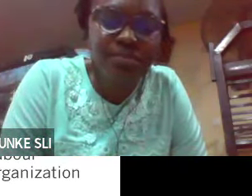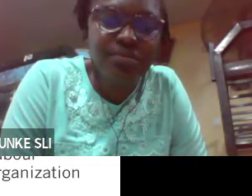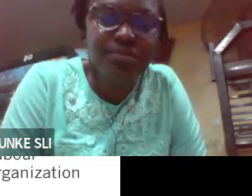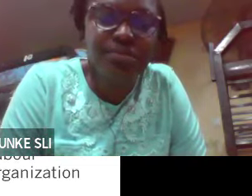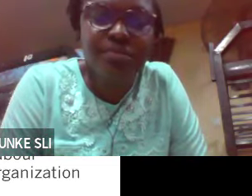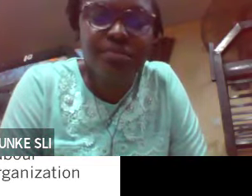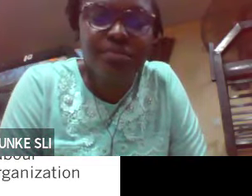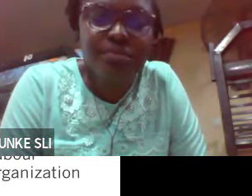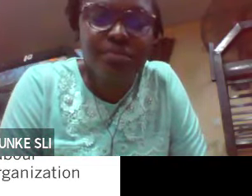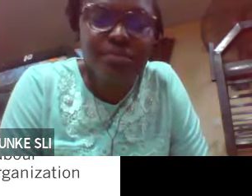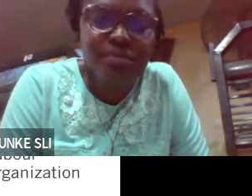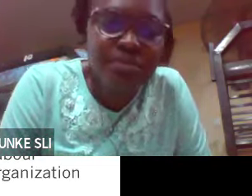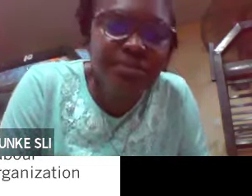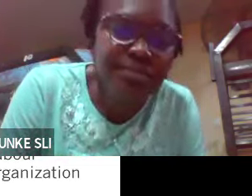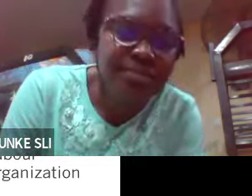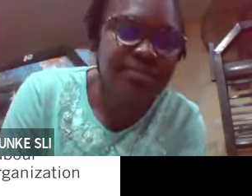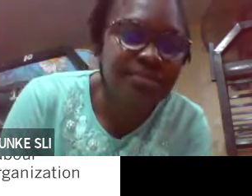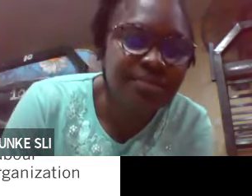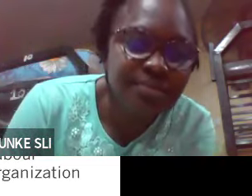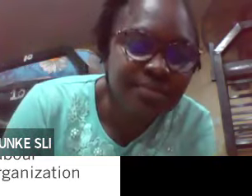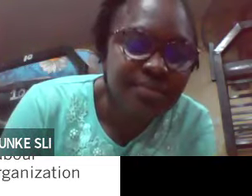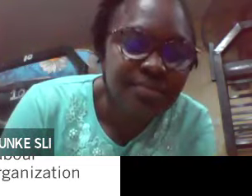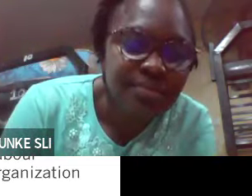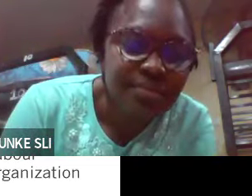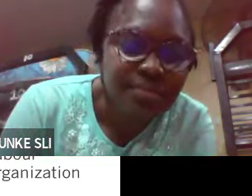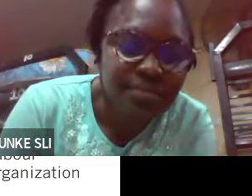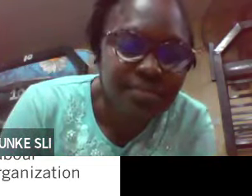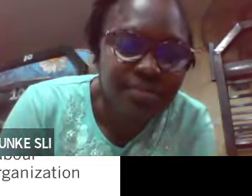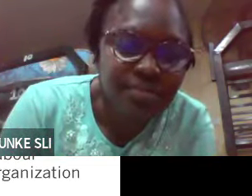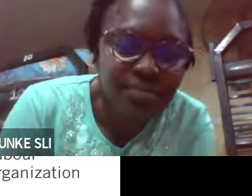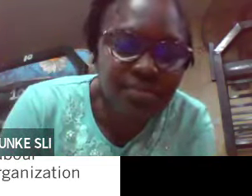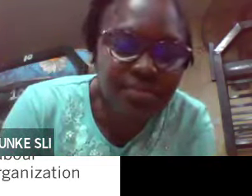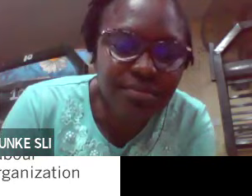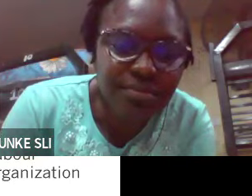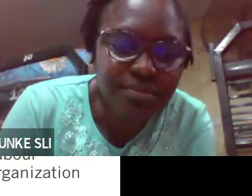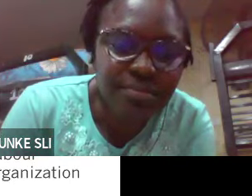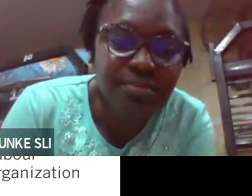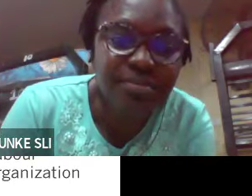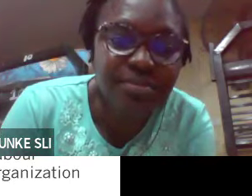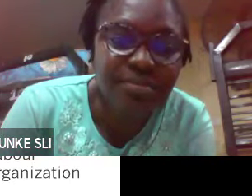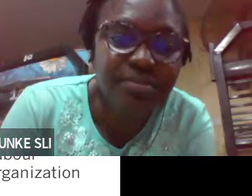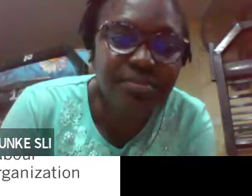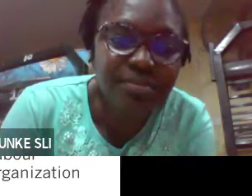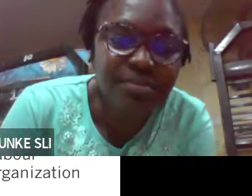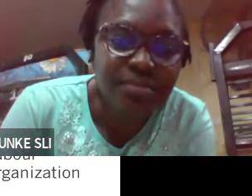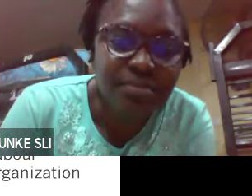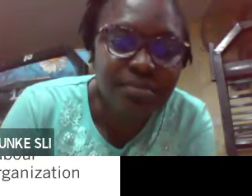joy: Quiet. sola bakre: Okay. So for those that can raise their hands, please use the sola bakre: raise your hand so that it's a bit more orderly.